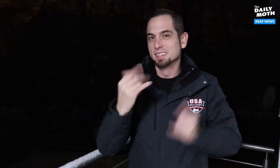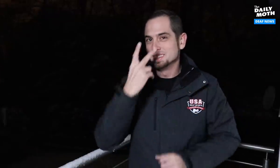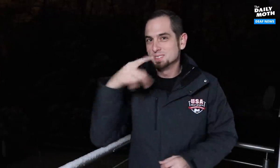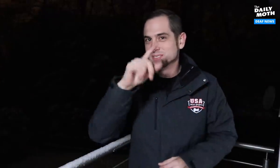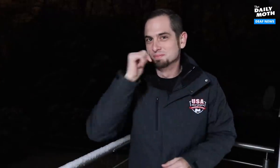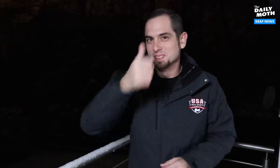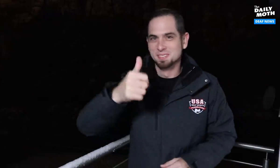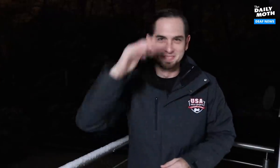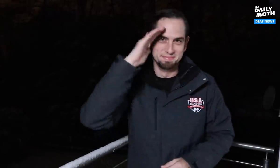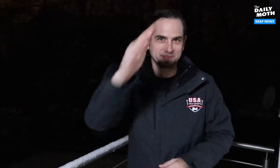See you tomorrow!